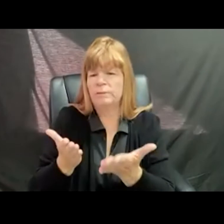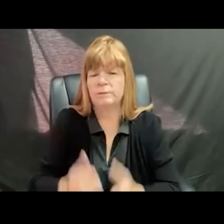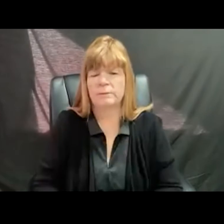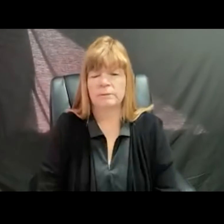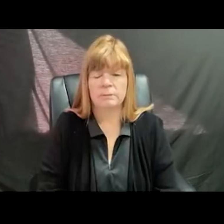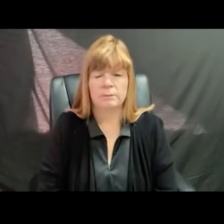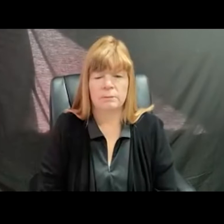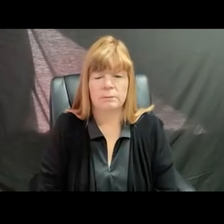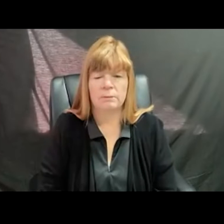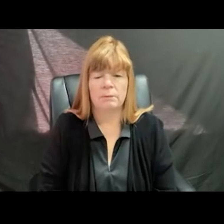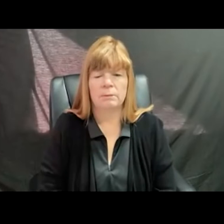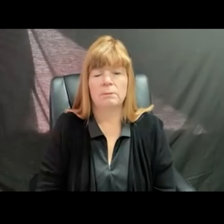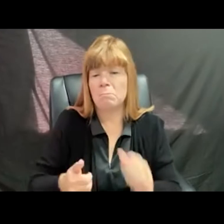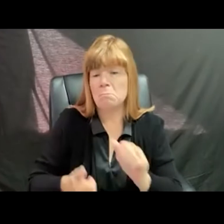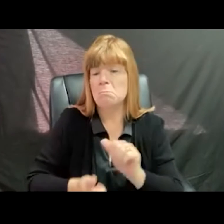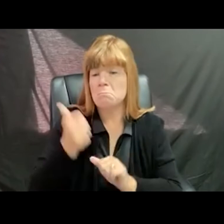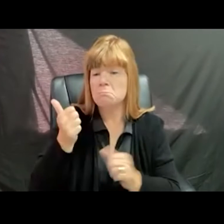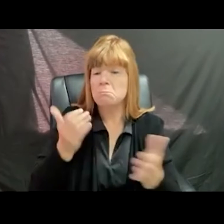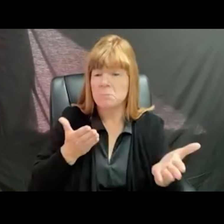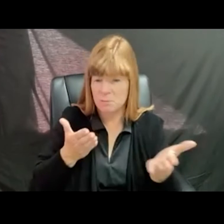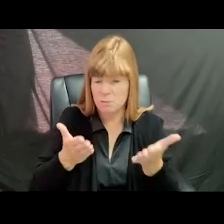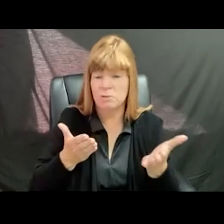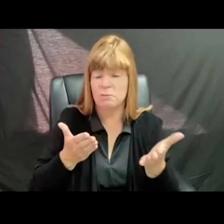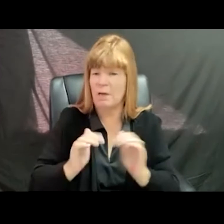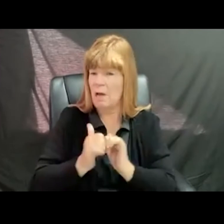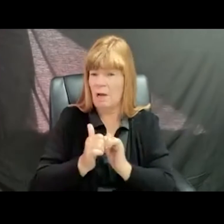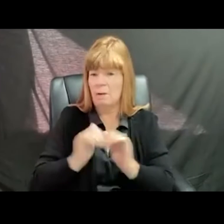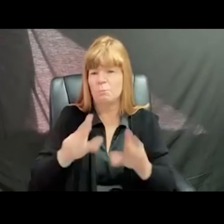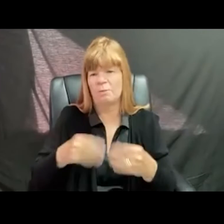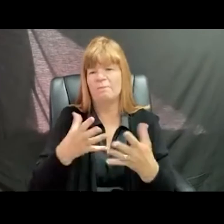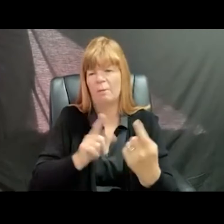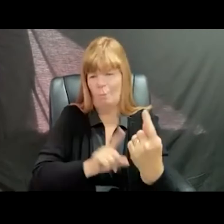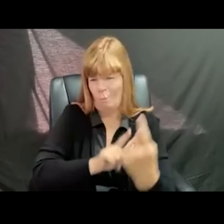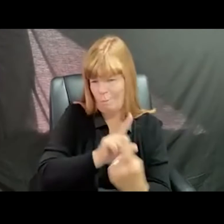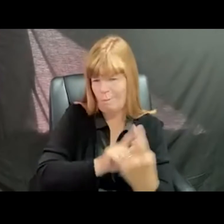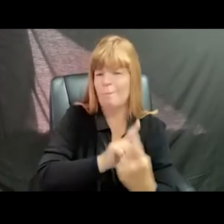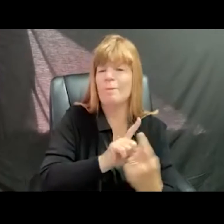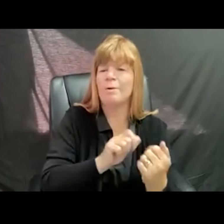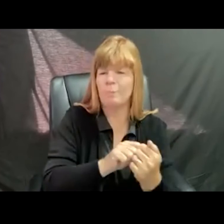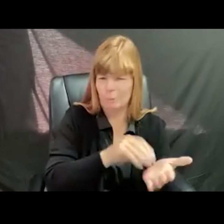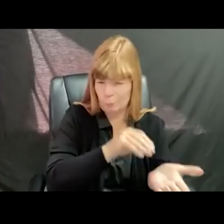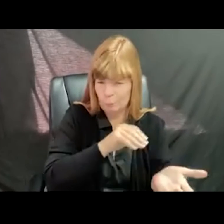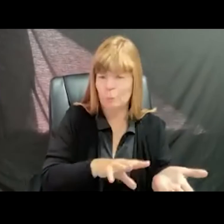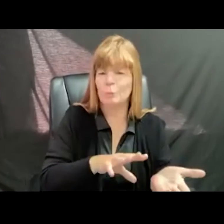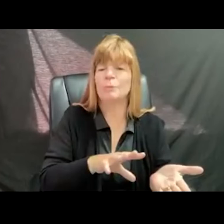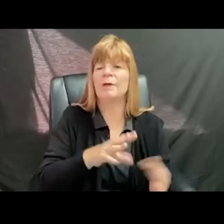most of the services are provided one-on-one with a student and the career coach I would